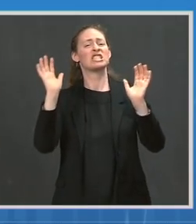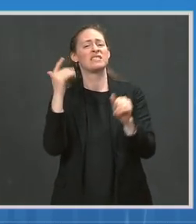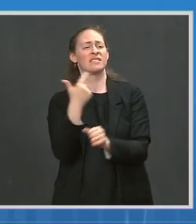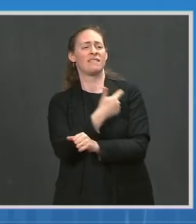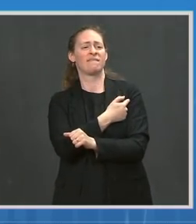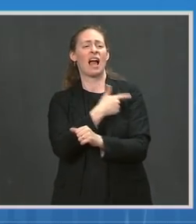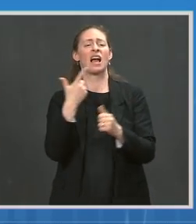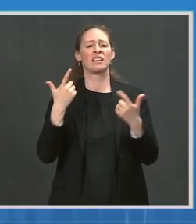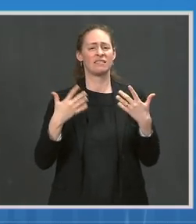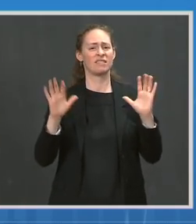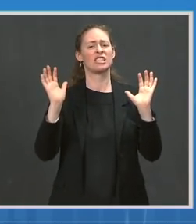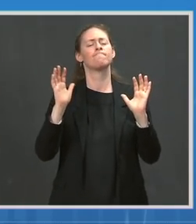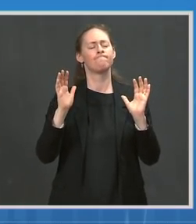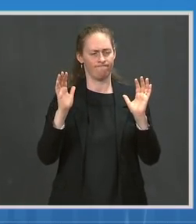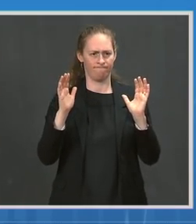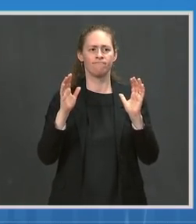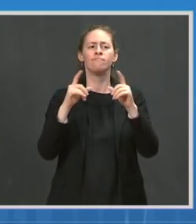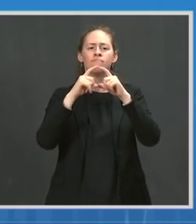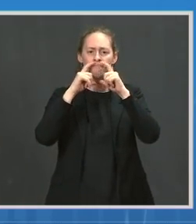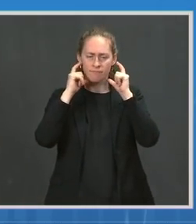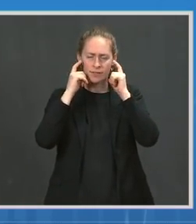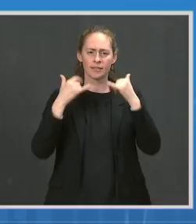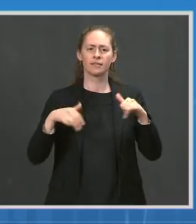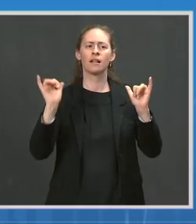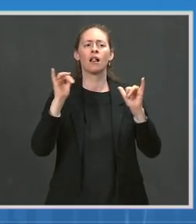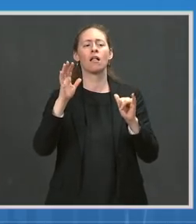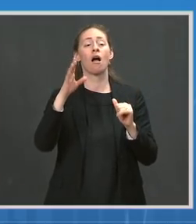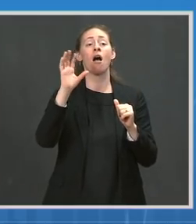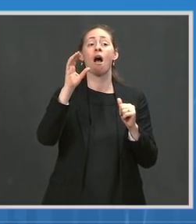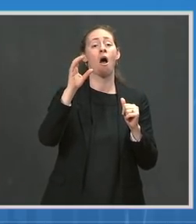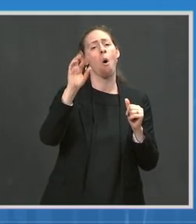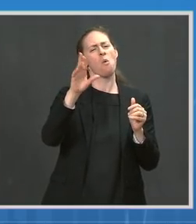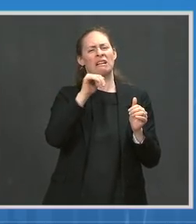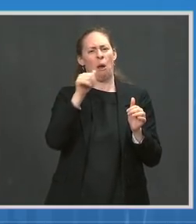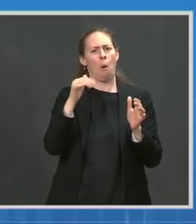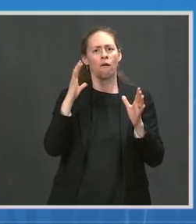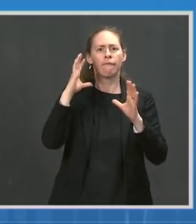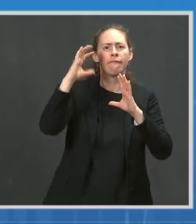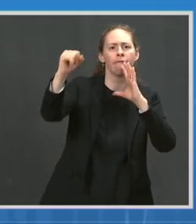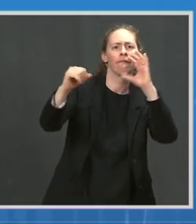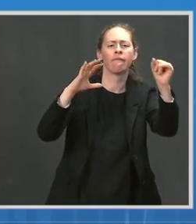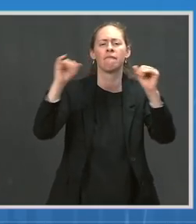And sort of a general sense of when we can expect to see -- one of the -- you know, we've seen in Israel,